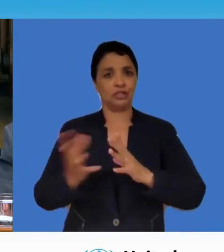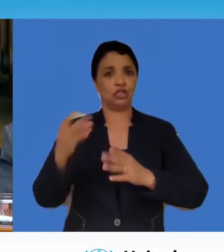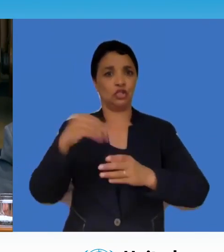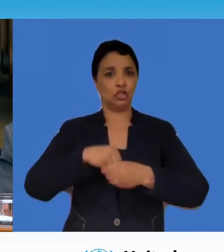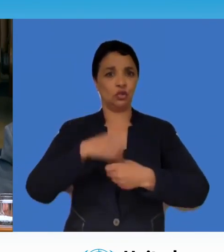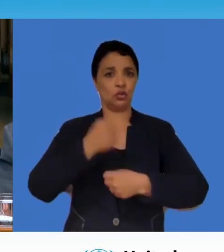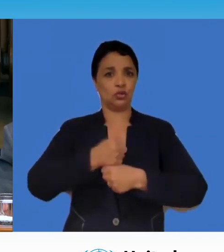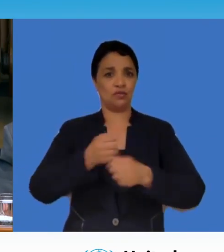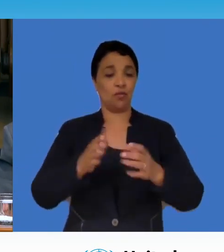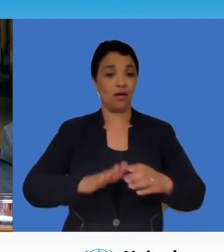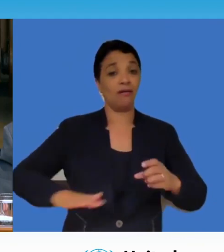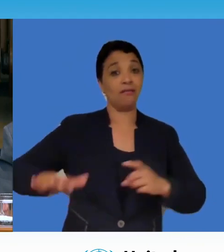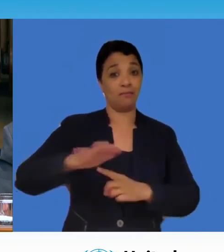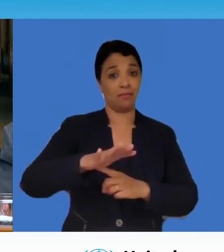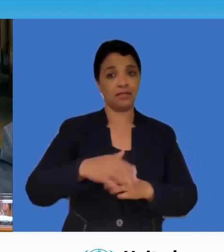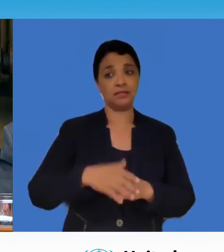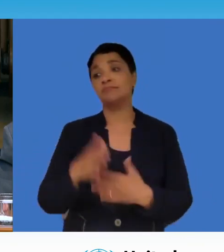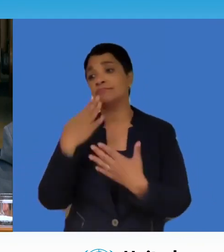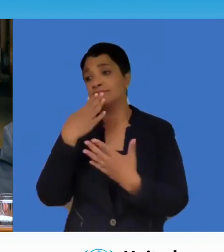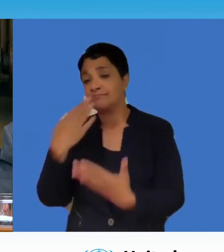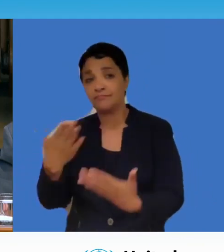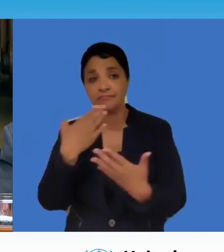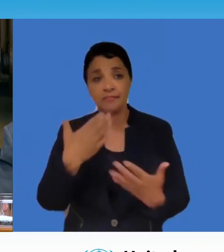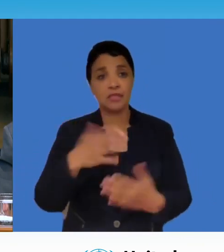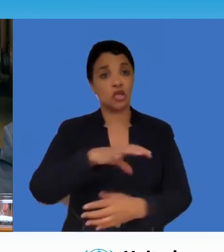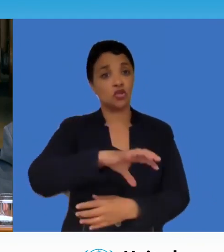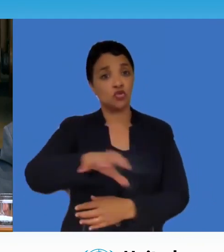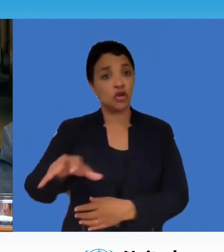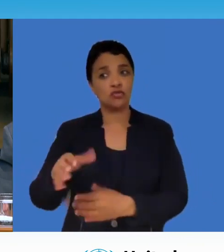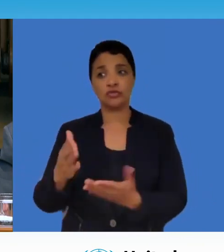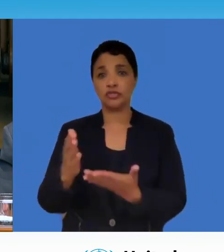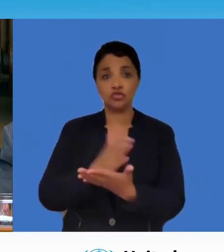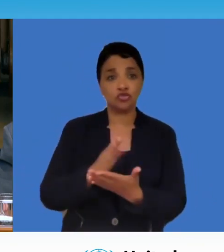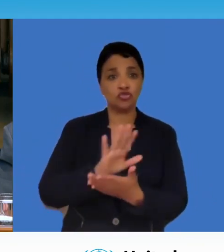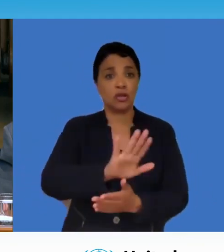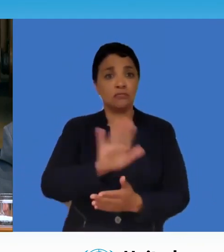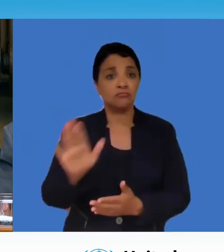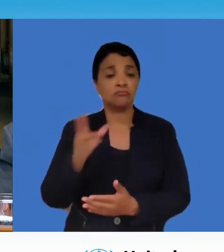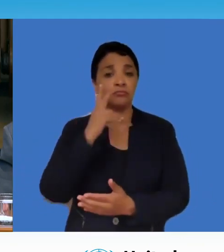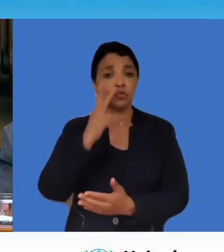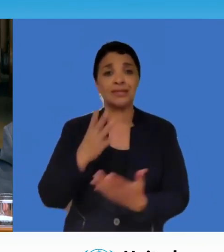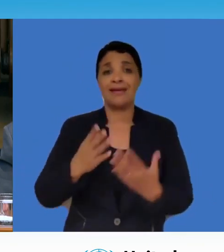workplaces many thanks to the member states that have raised um uh that have shared examples on